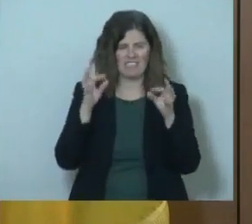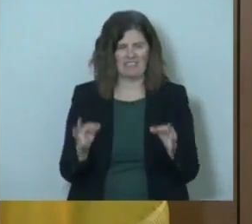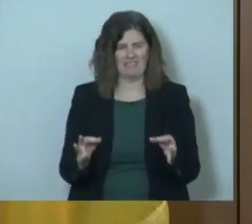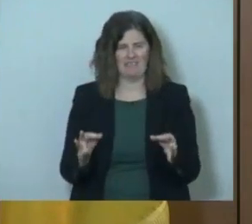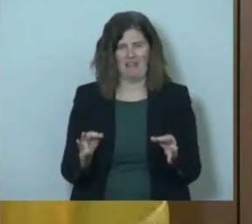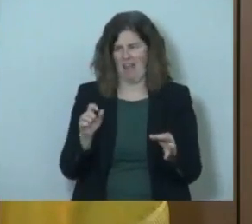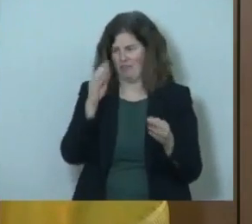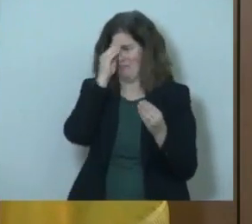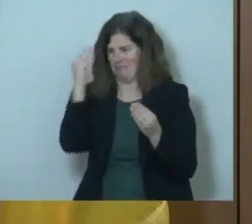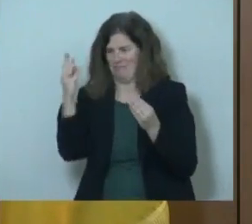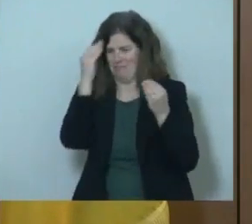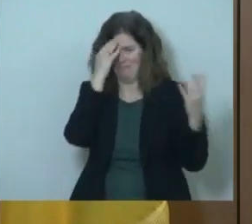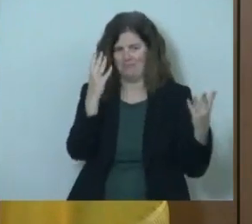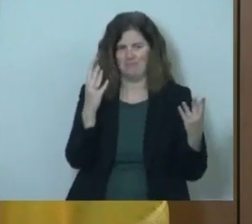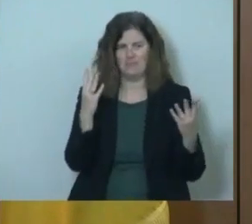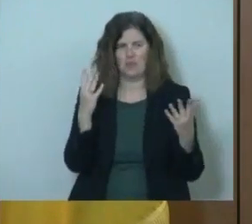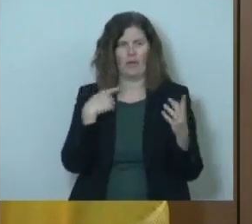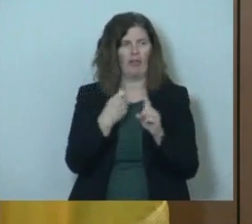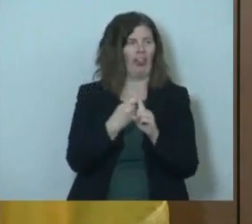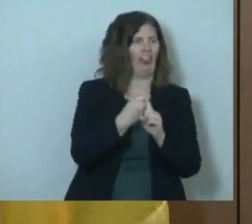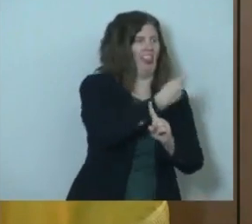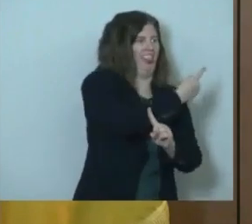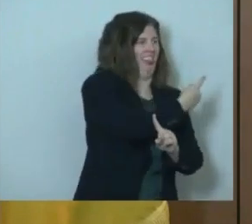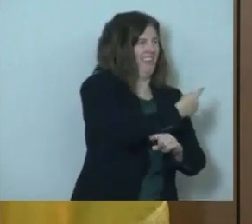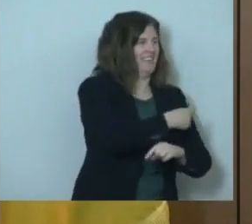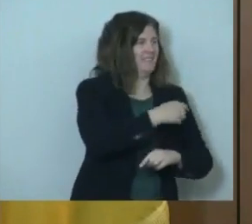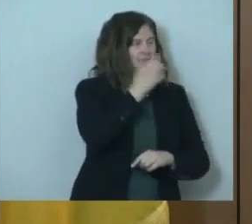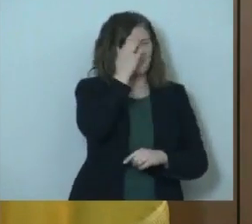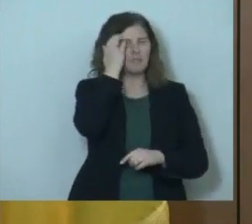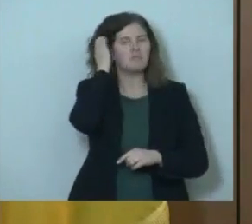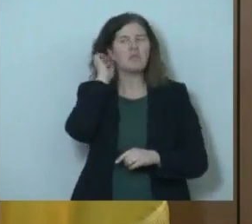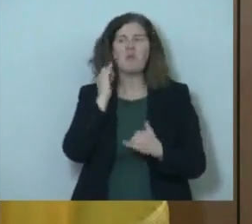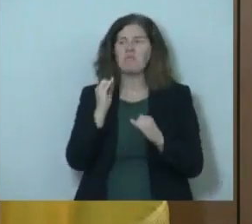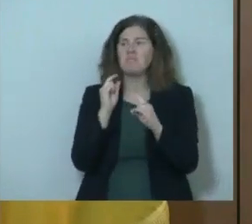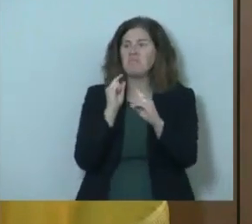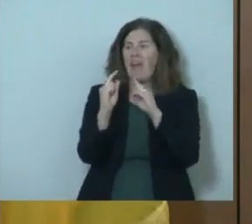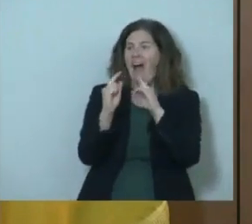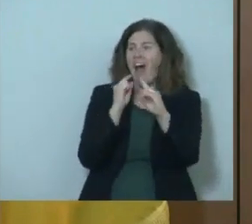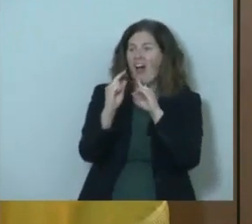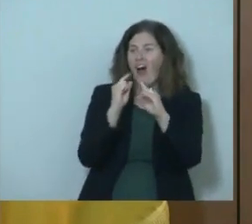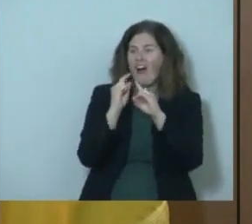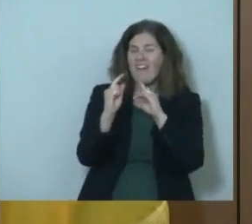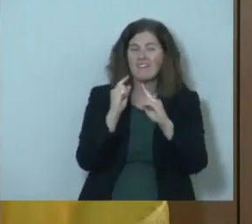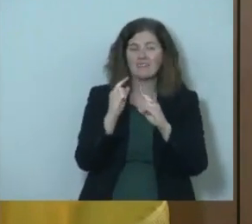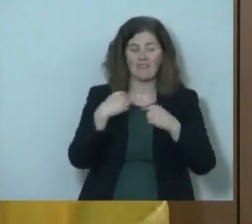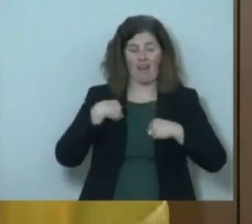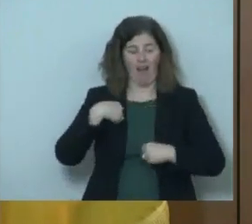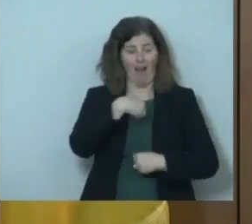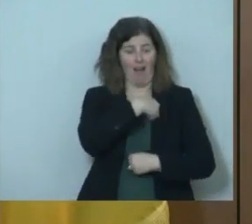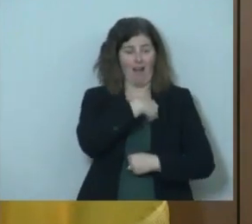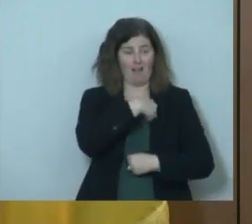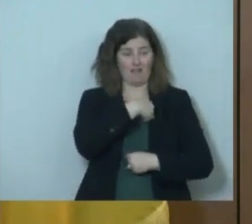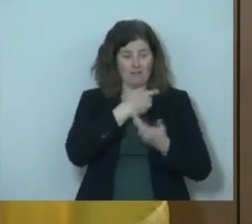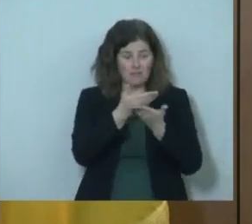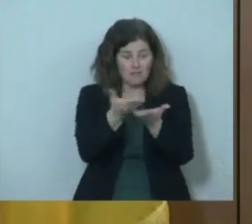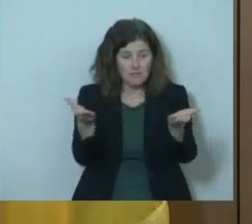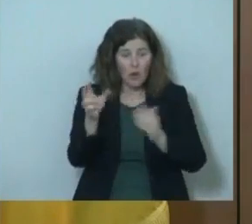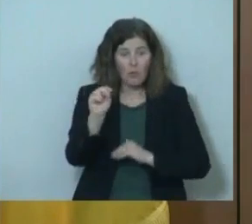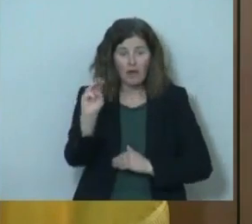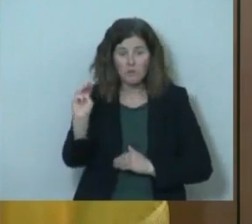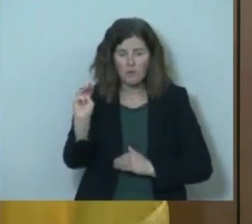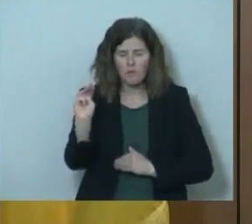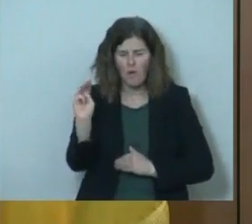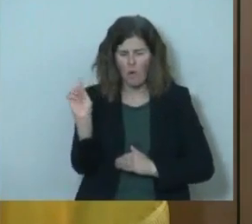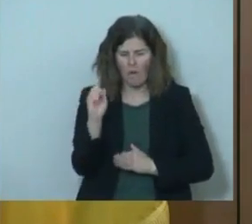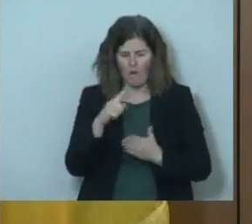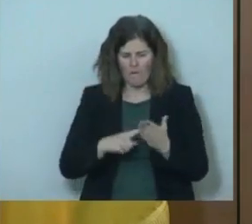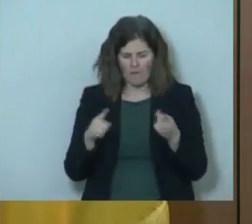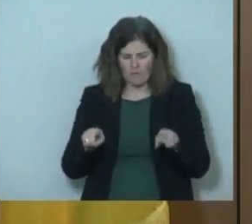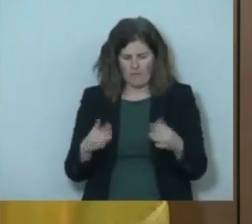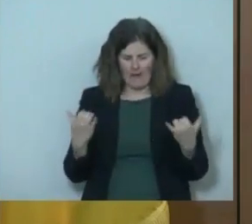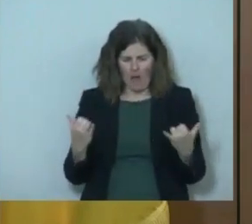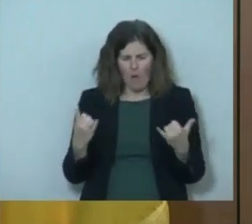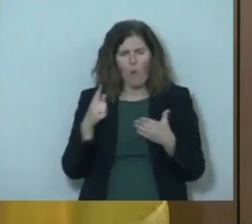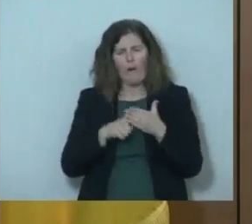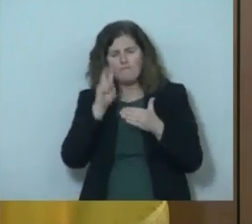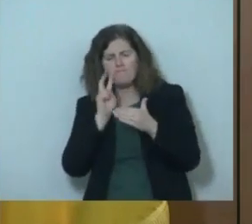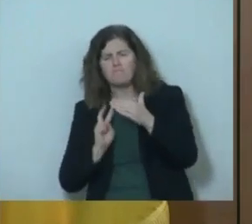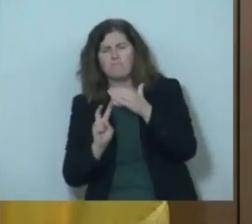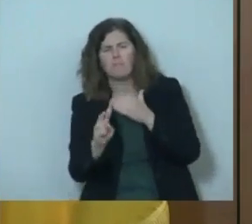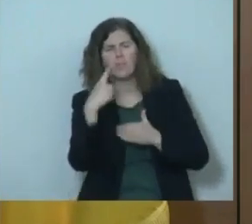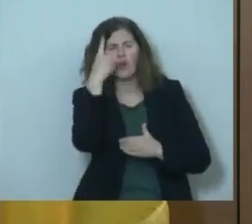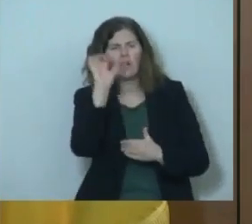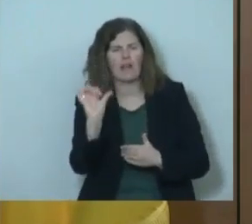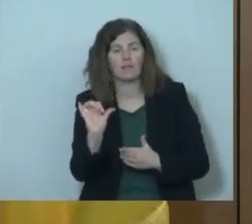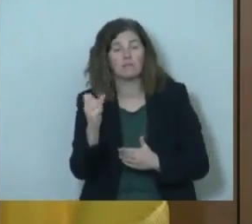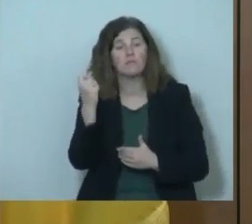THERE ARE TWO THINGS GOING ON AND I AM ALMOST READY FOR THE SLIDE BECAUSE I HAD TO QUEUE THEM BECAUSE WE GO OFF SCRIPT AND WE SHOULD.